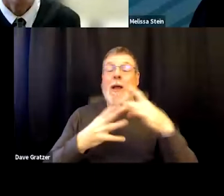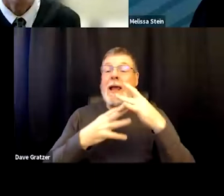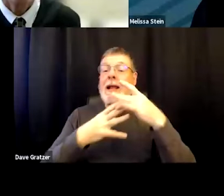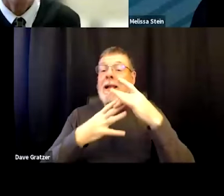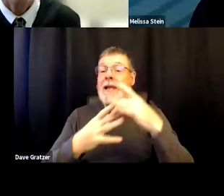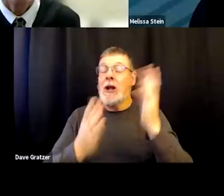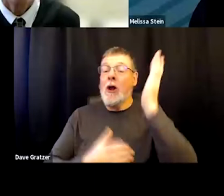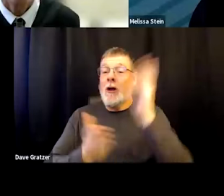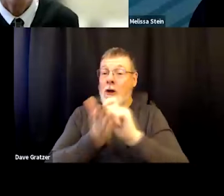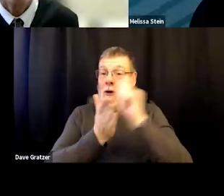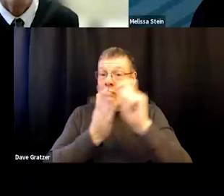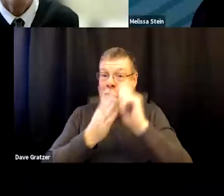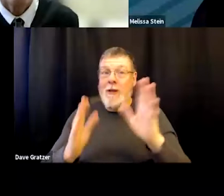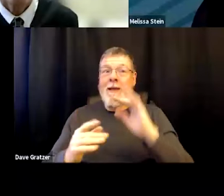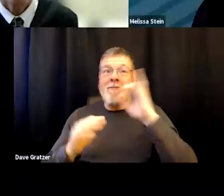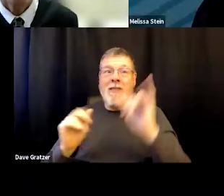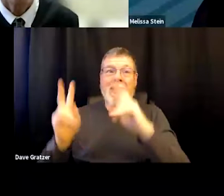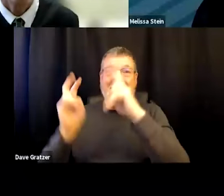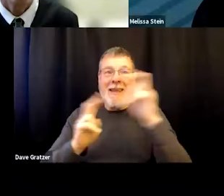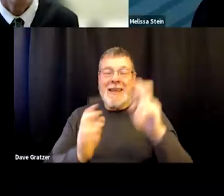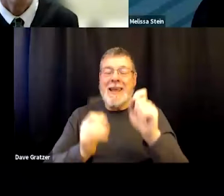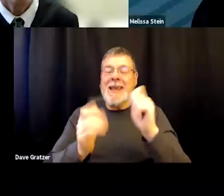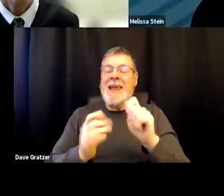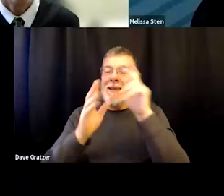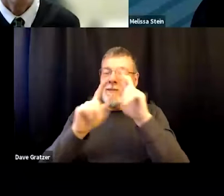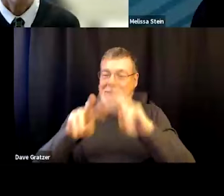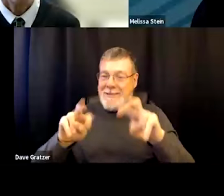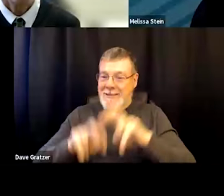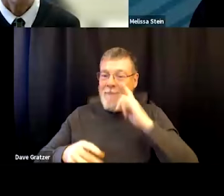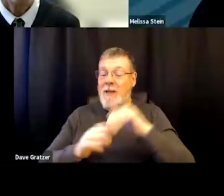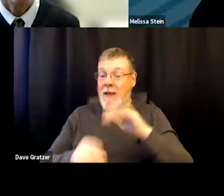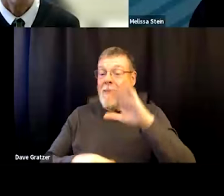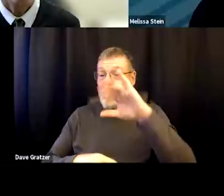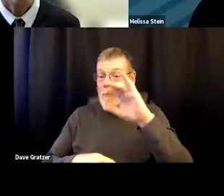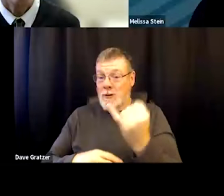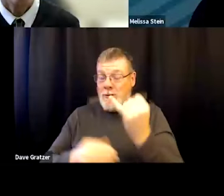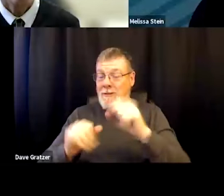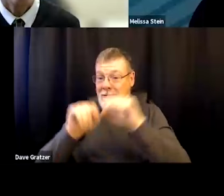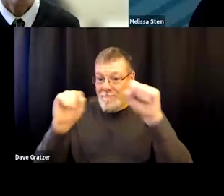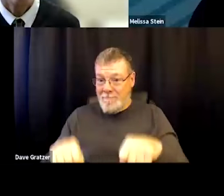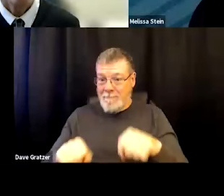of the monograph "Screening and Assessment of Co-Occurring Disorders in the Justice System," which was published by SAMHSA